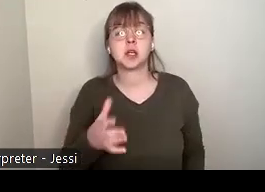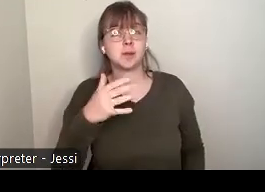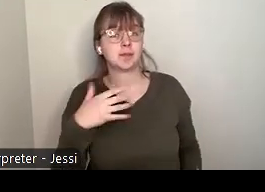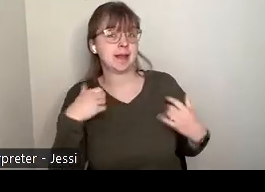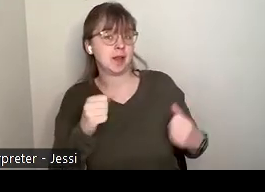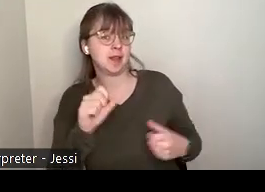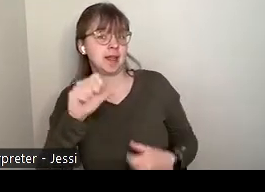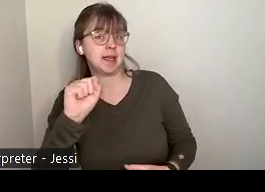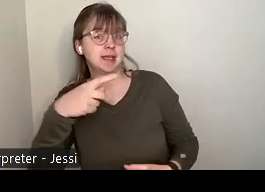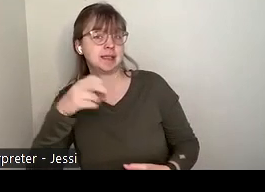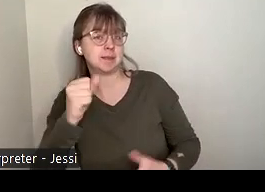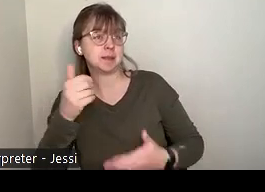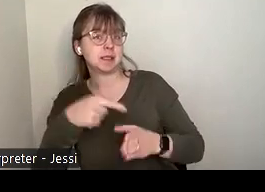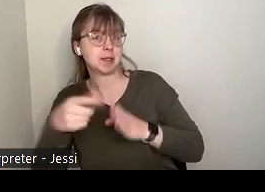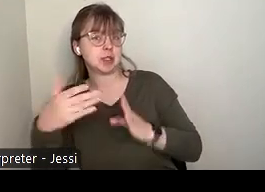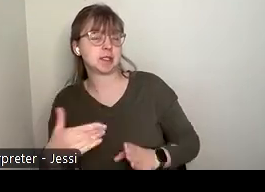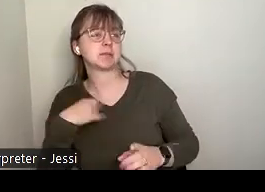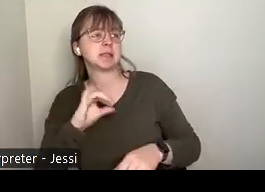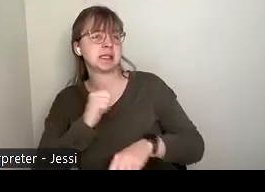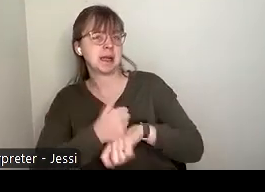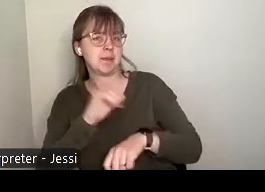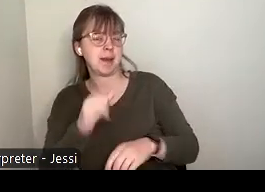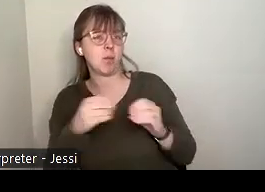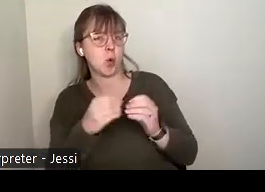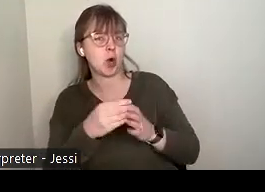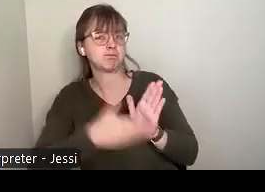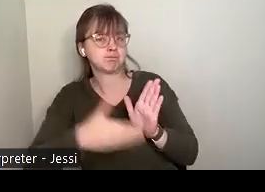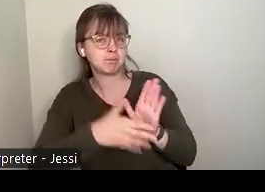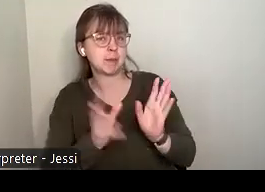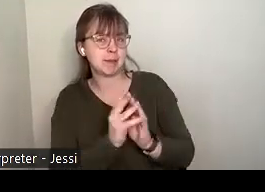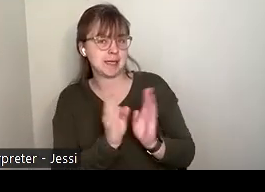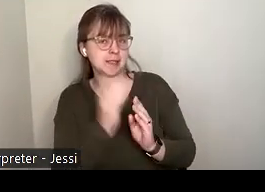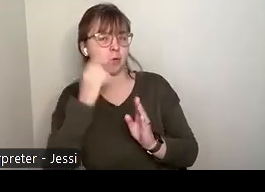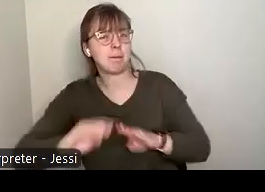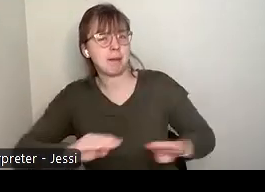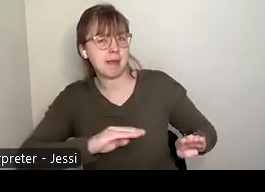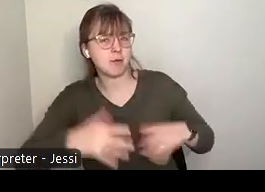frequently for some of that short-term Behavioral Health consultation really focused around helping